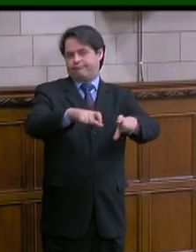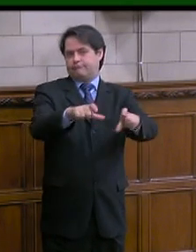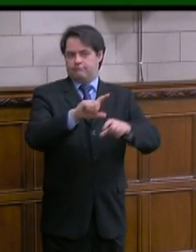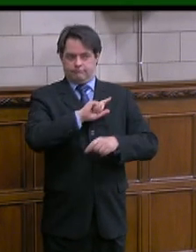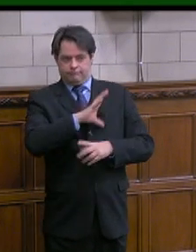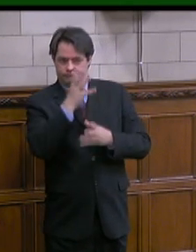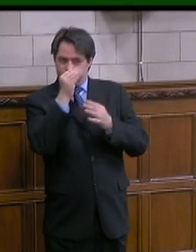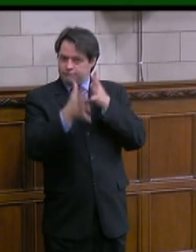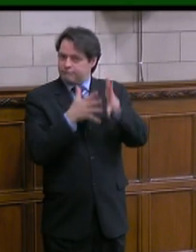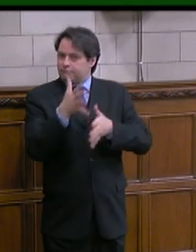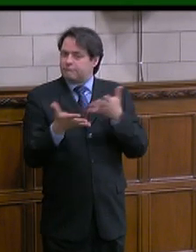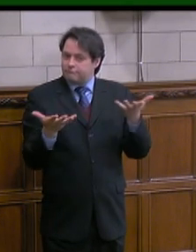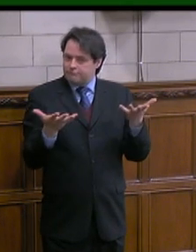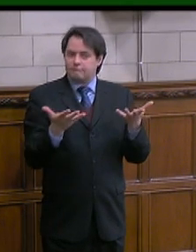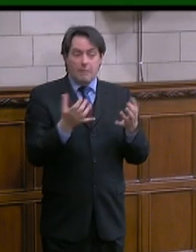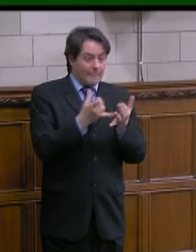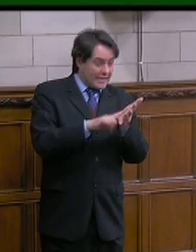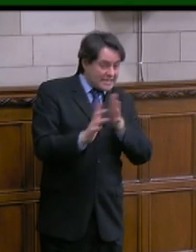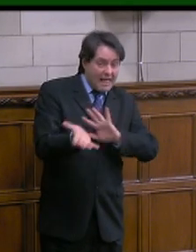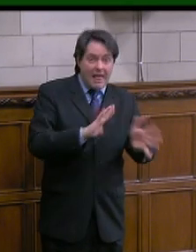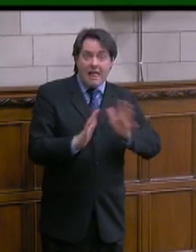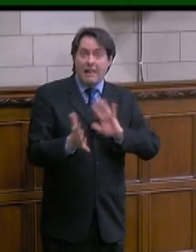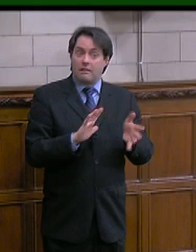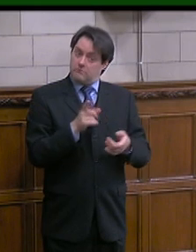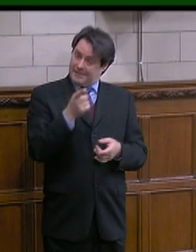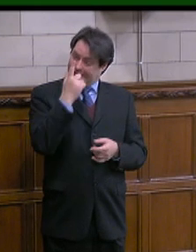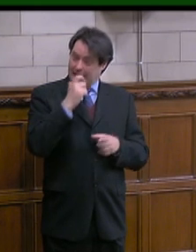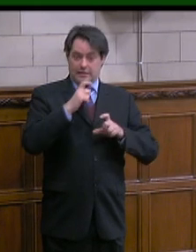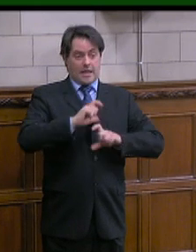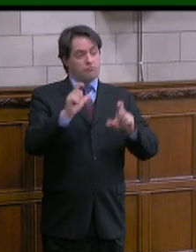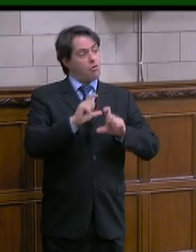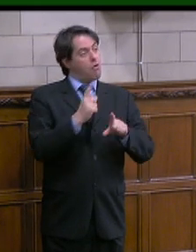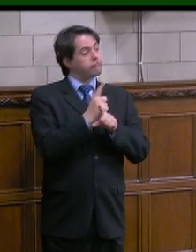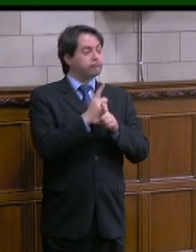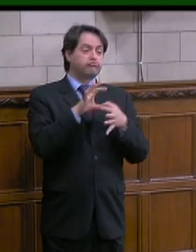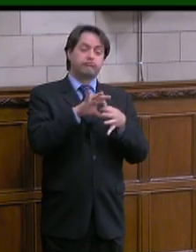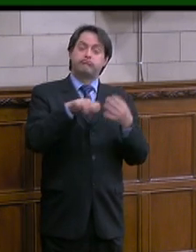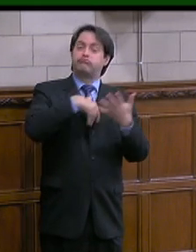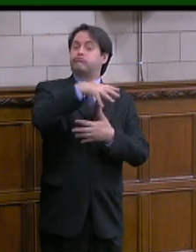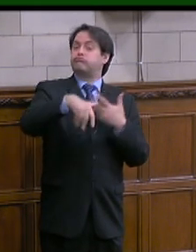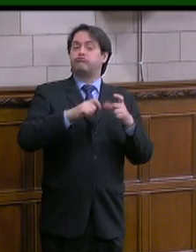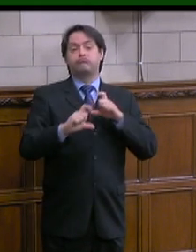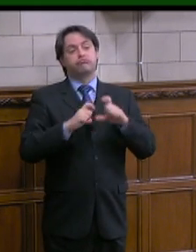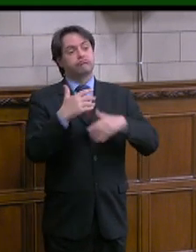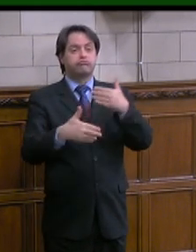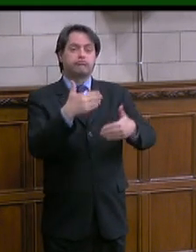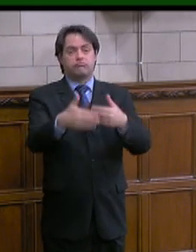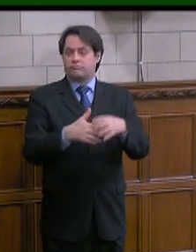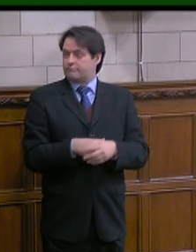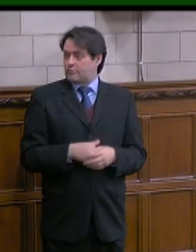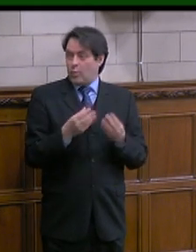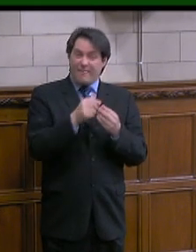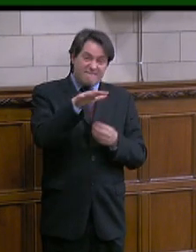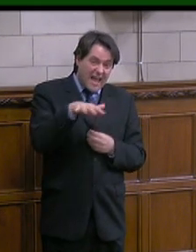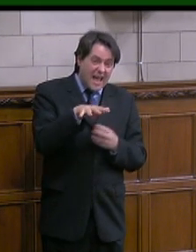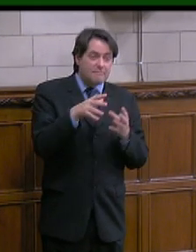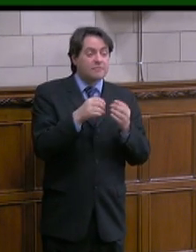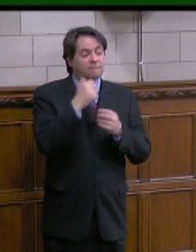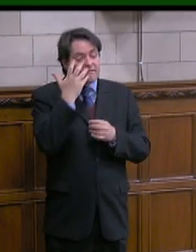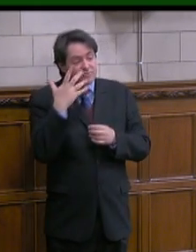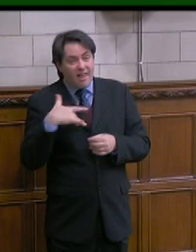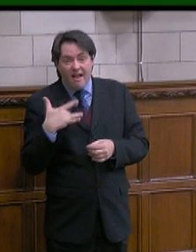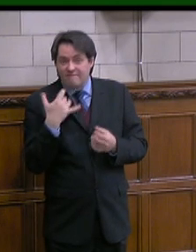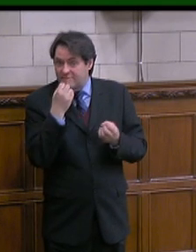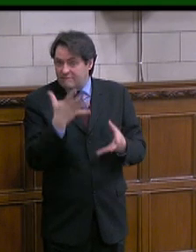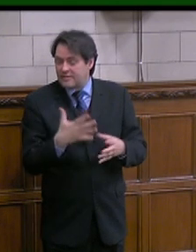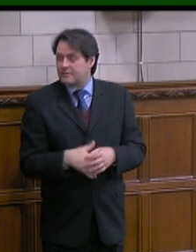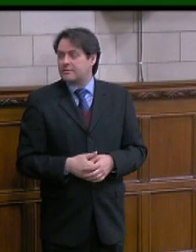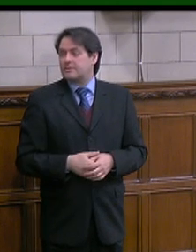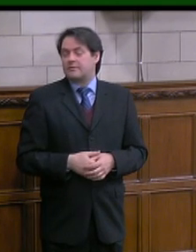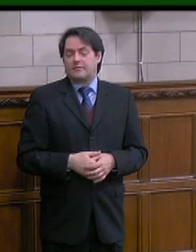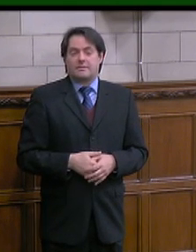sign and BSL as a method of continuing communication with loved ones and in their daily lives.